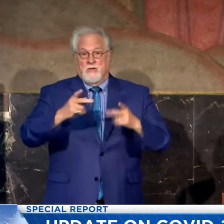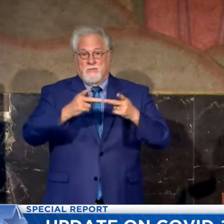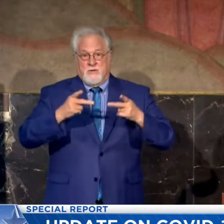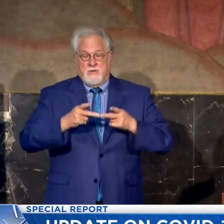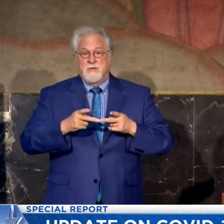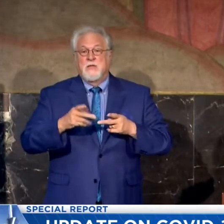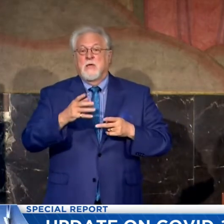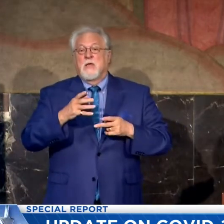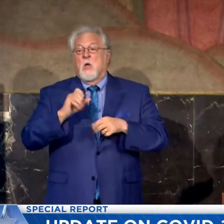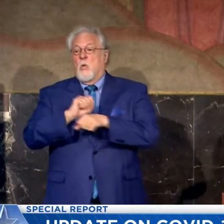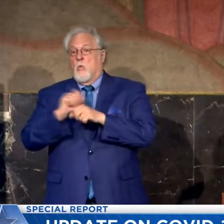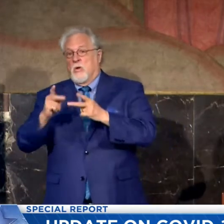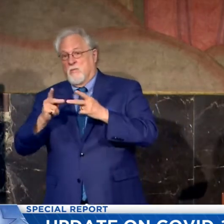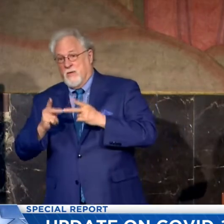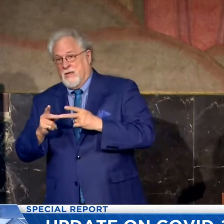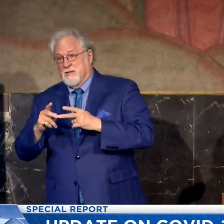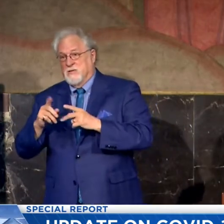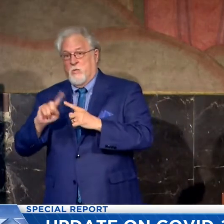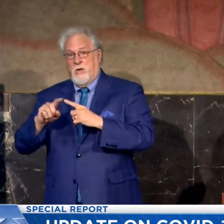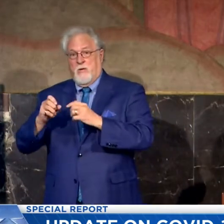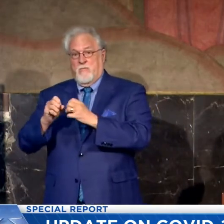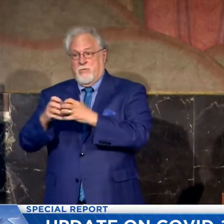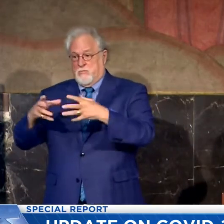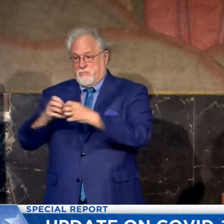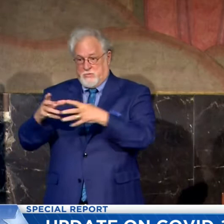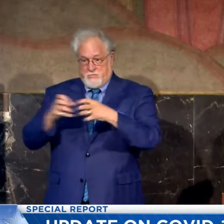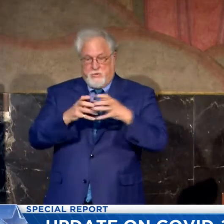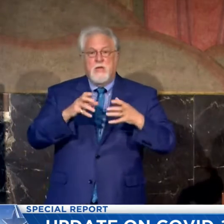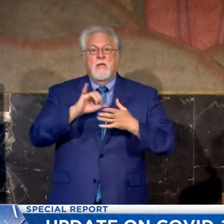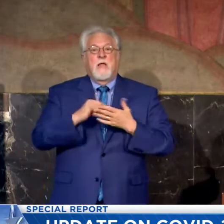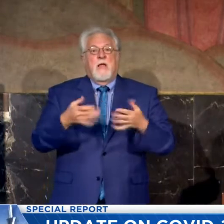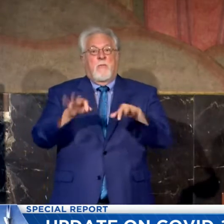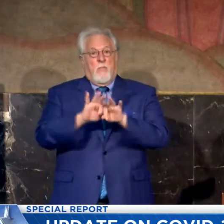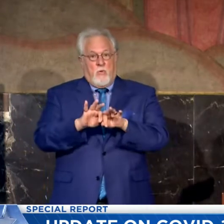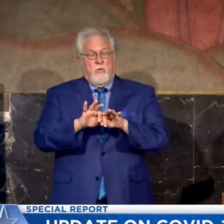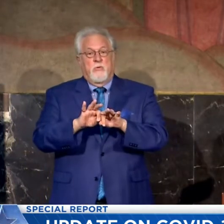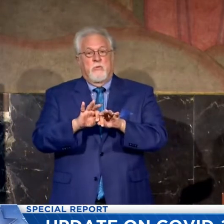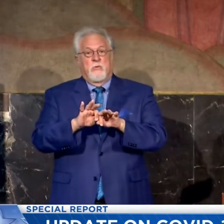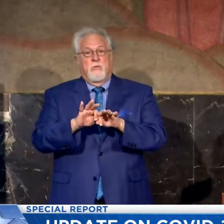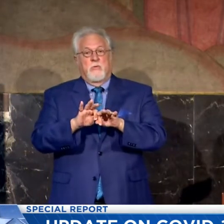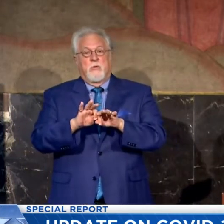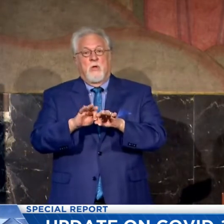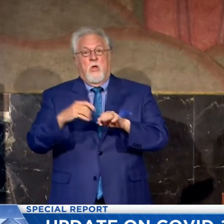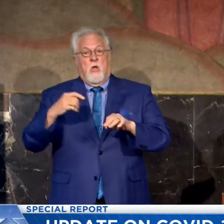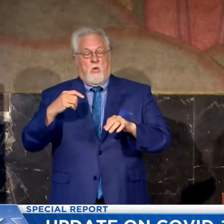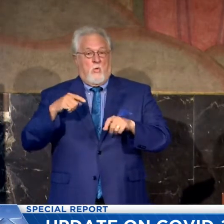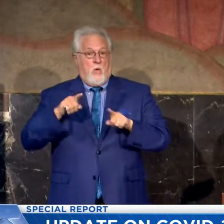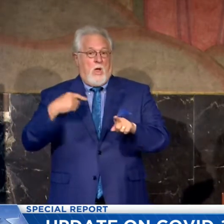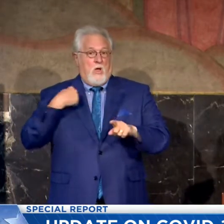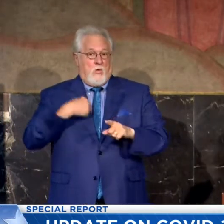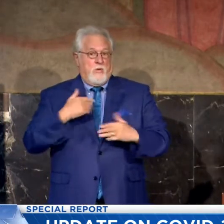THE NATIONAL GOAL THAT WE HAVE IS TO GET POSITIVITY BELOW 10 PERCENT. WE ARE, OBVIOUSLY, TRENDING IN THE RIGHT DIRECTION. WE WANT ÃWE KNOW WE ARE